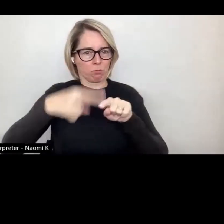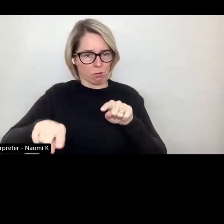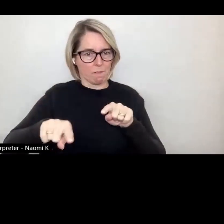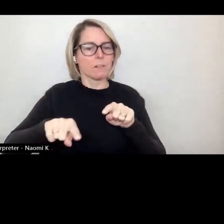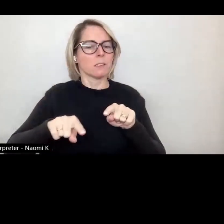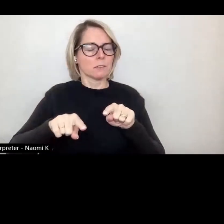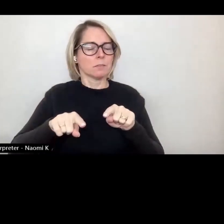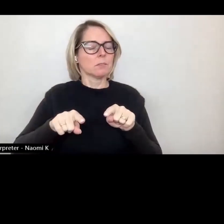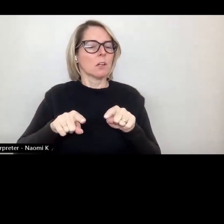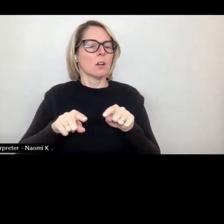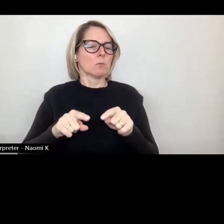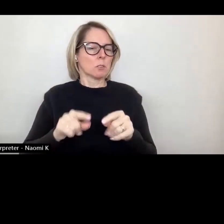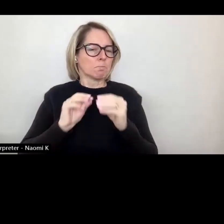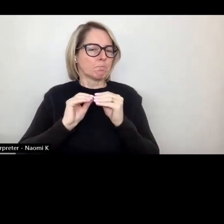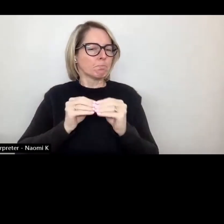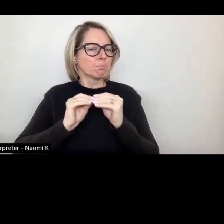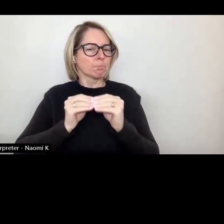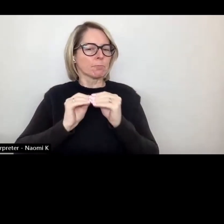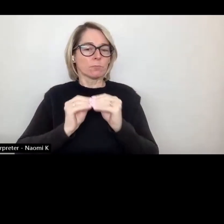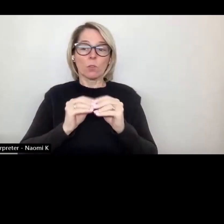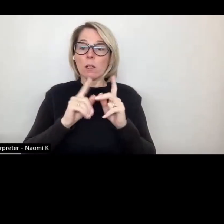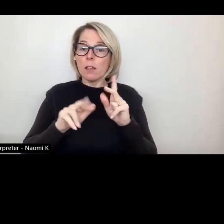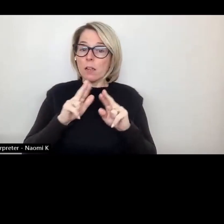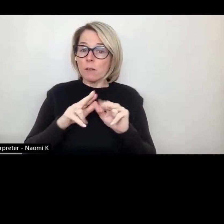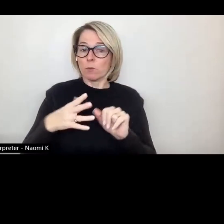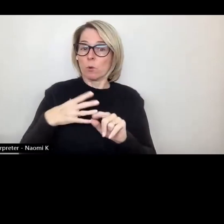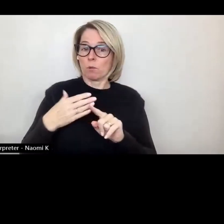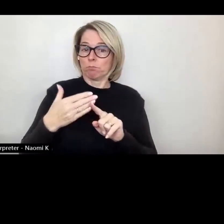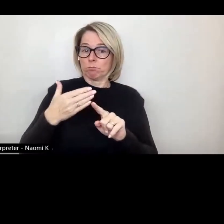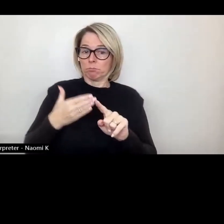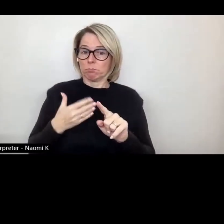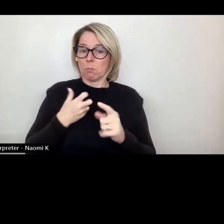If we can provide more detail, we will do that in the FAQ document.